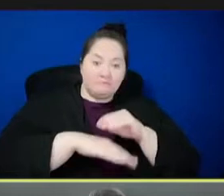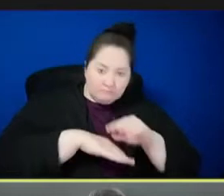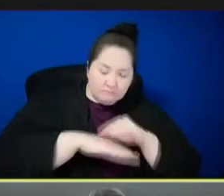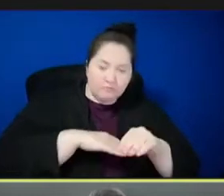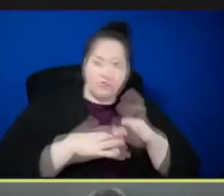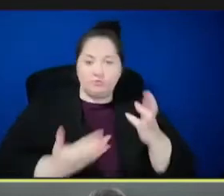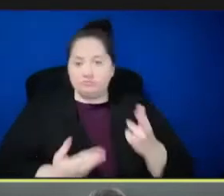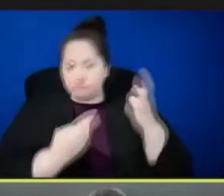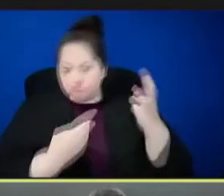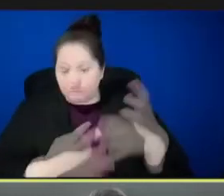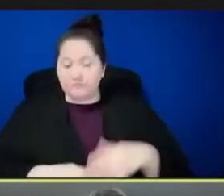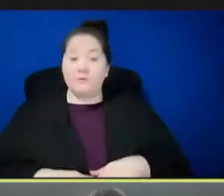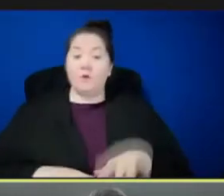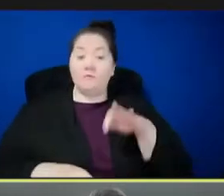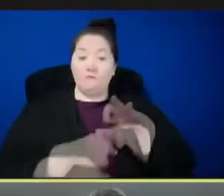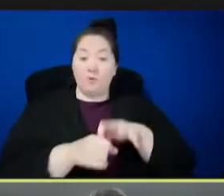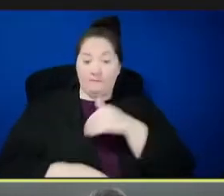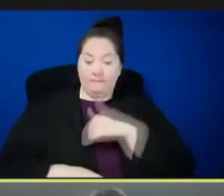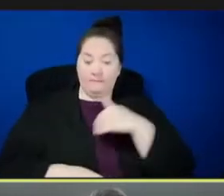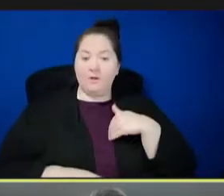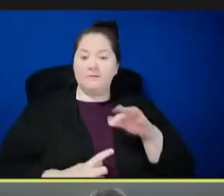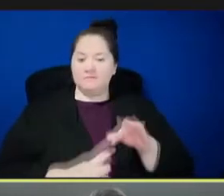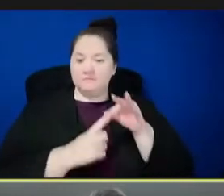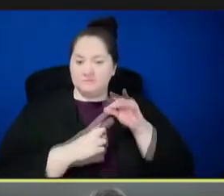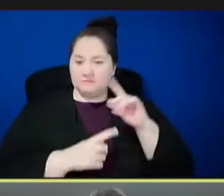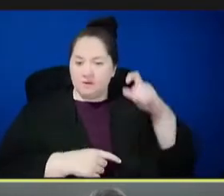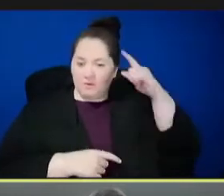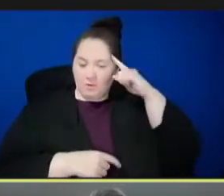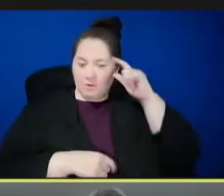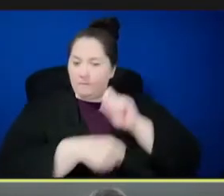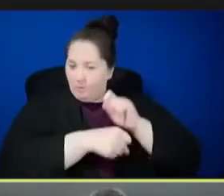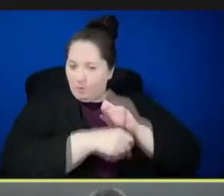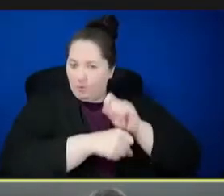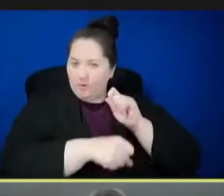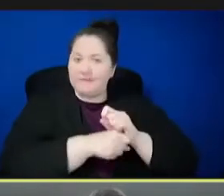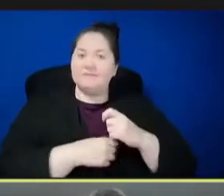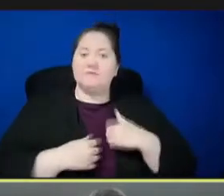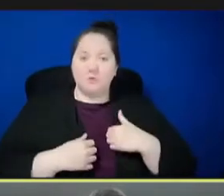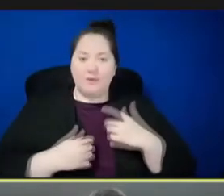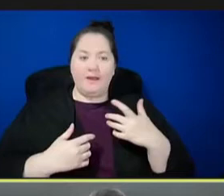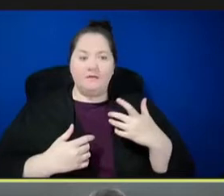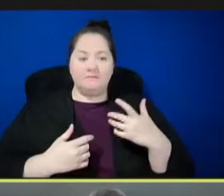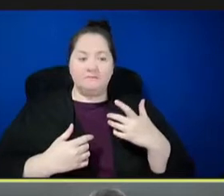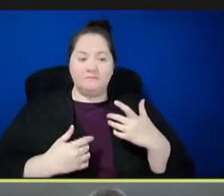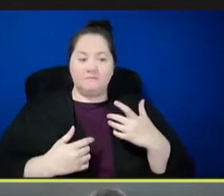voting members are special government employees and are therefore subject to conflict of interest